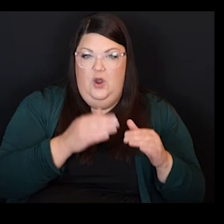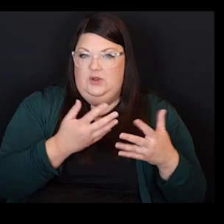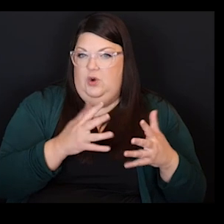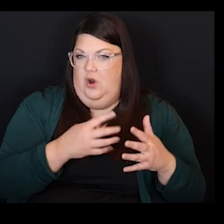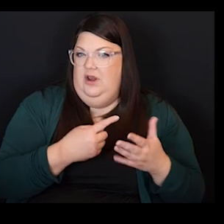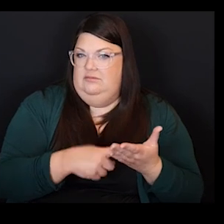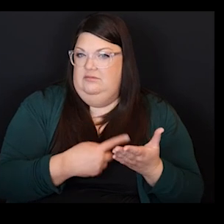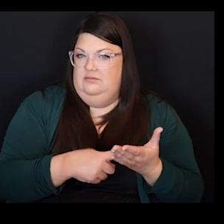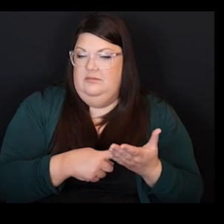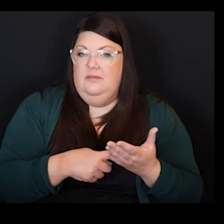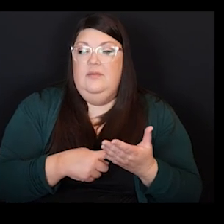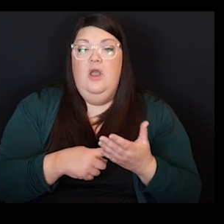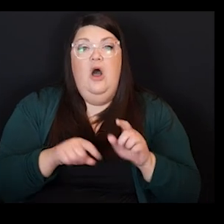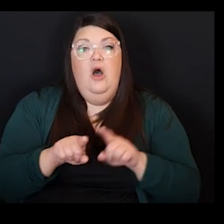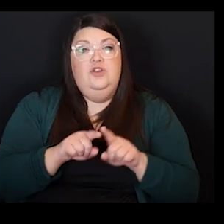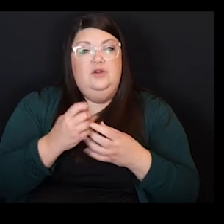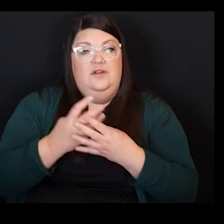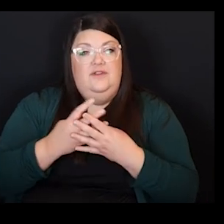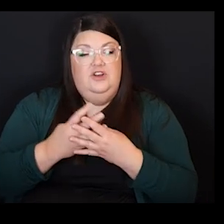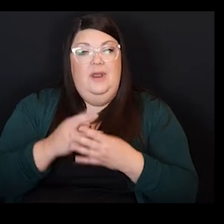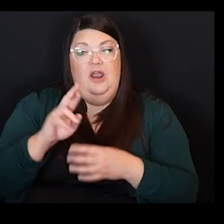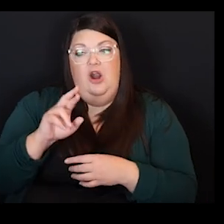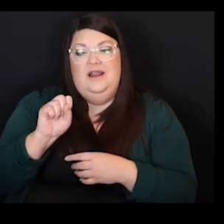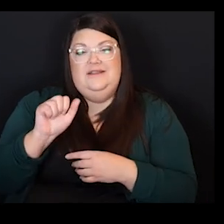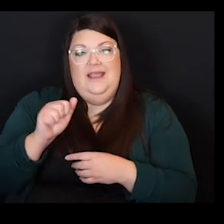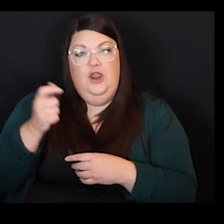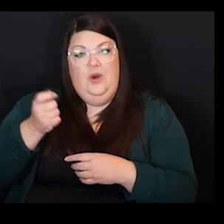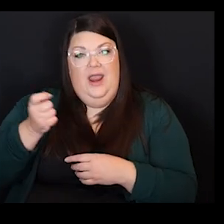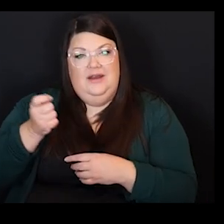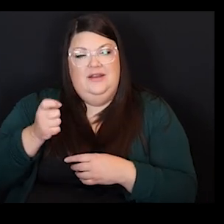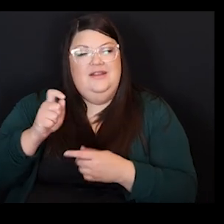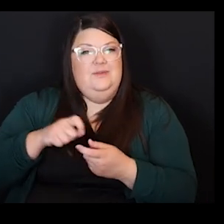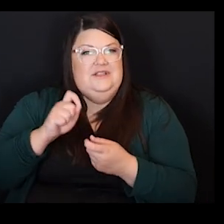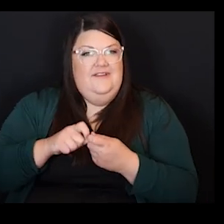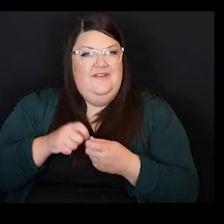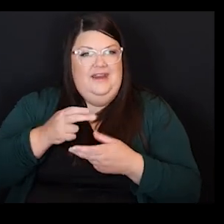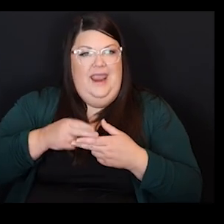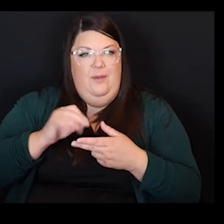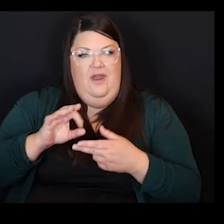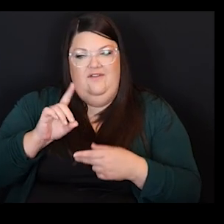you can filter by RSA Grant (which refers to the specific name of the DIF grant), and by location